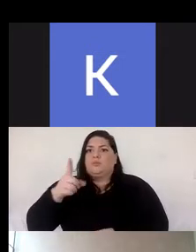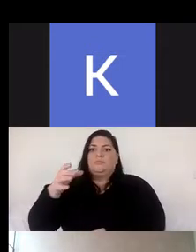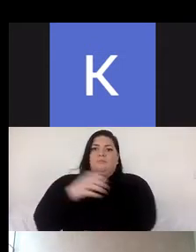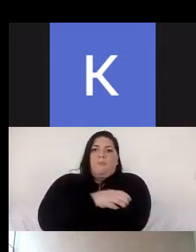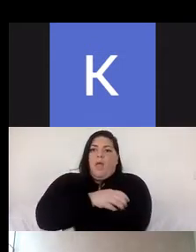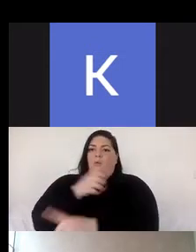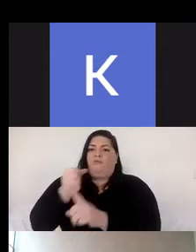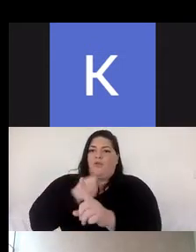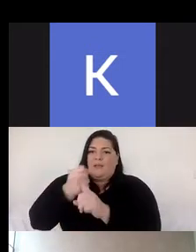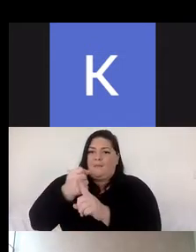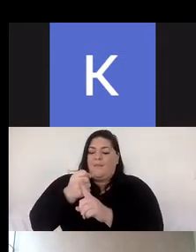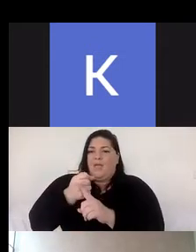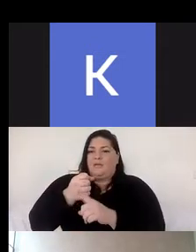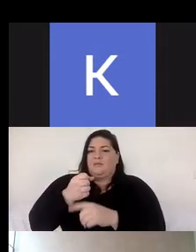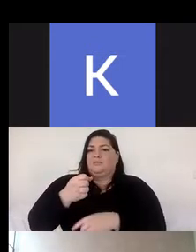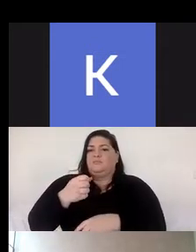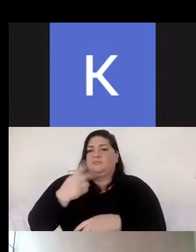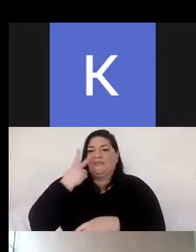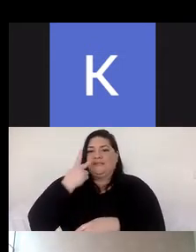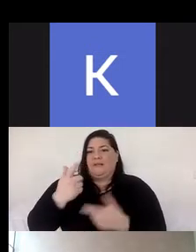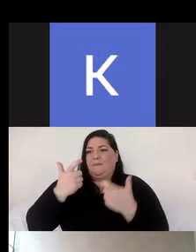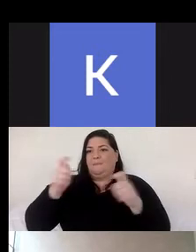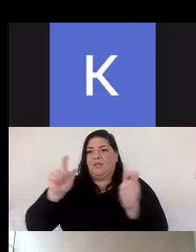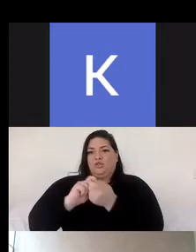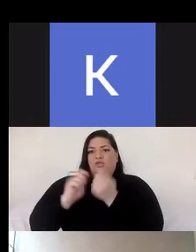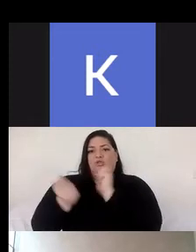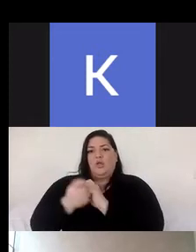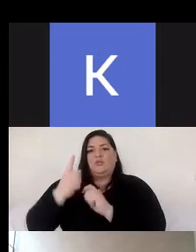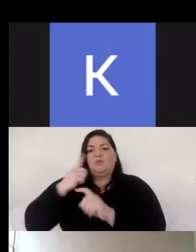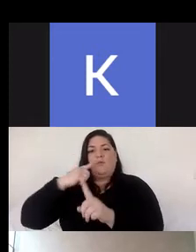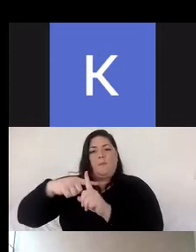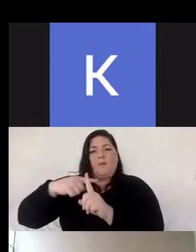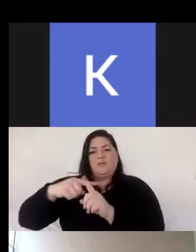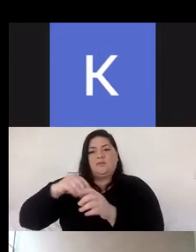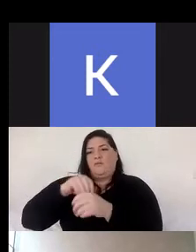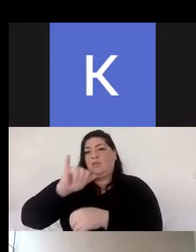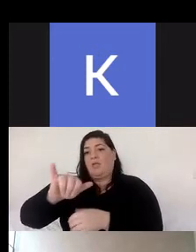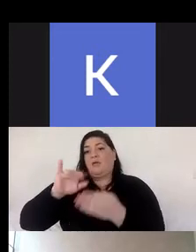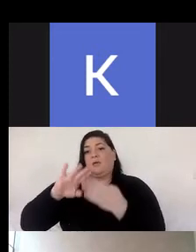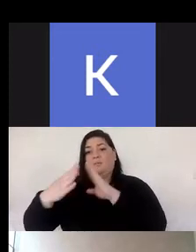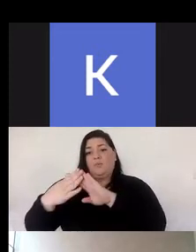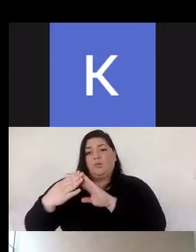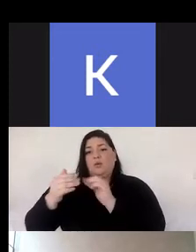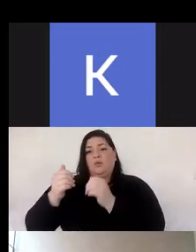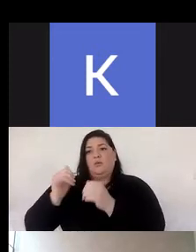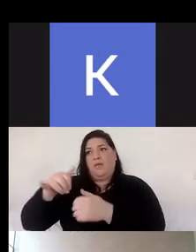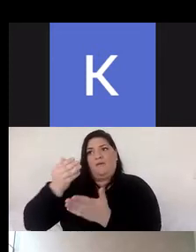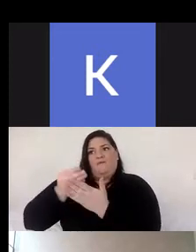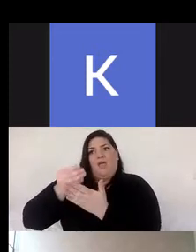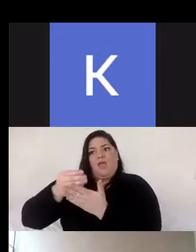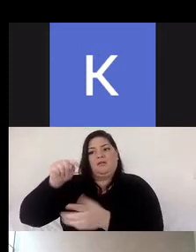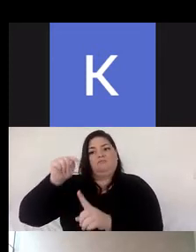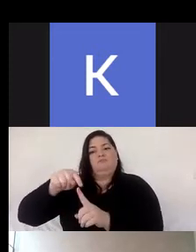and what the larger situation in that community is that the funding has been able to help